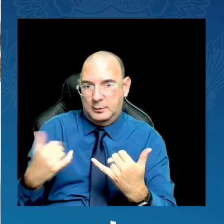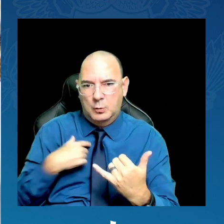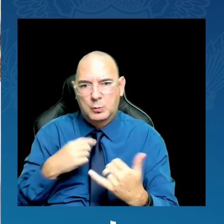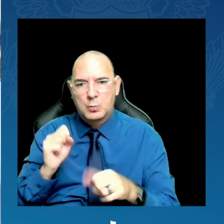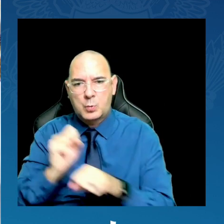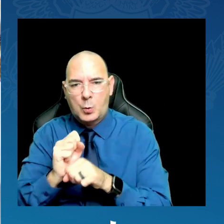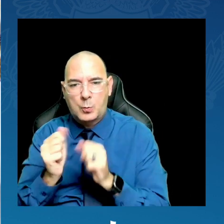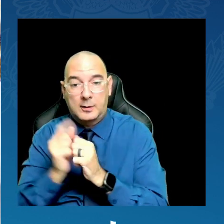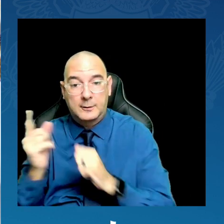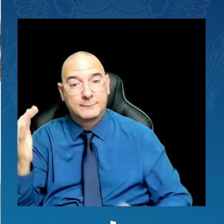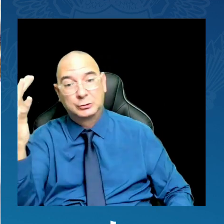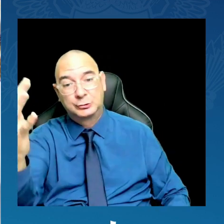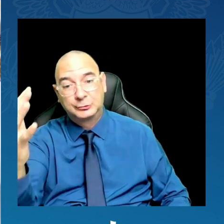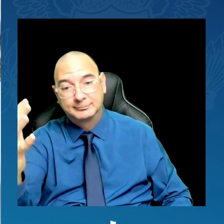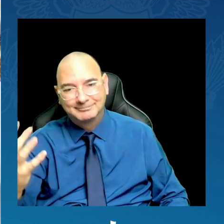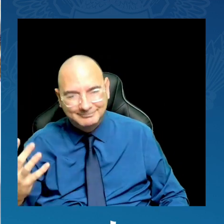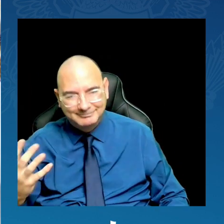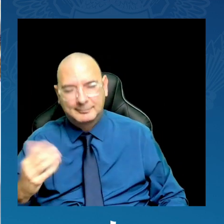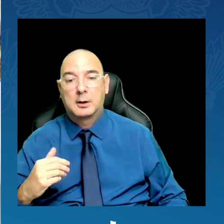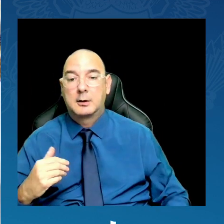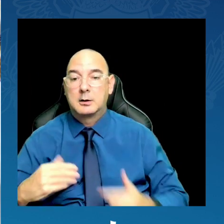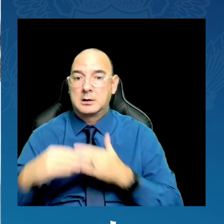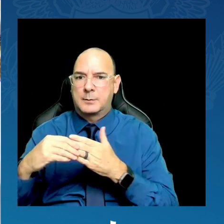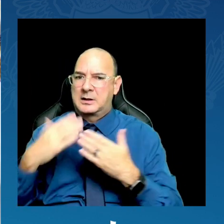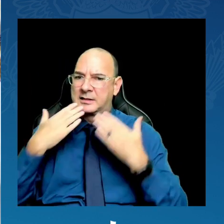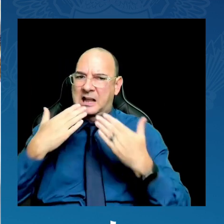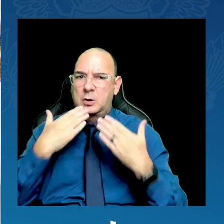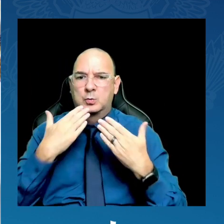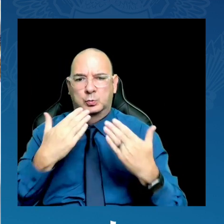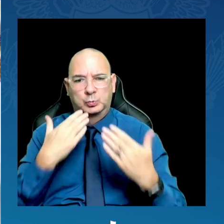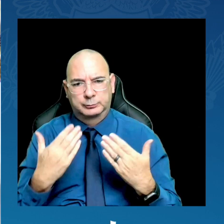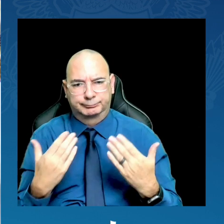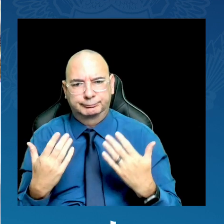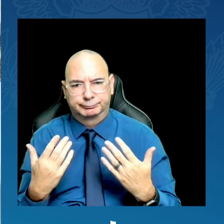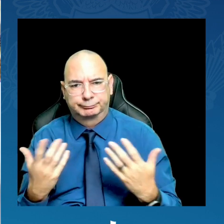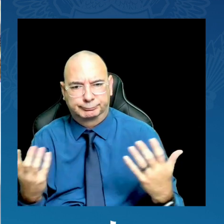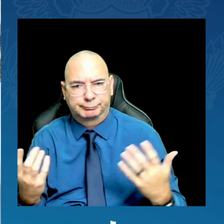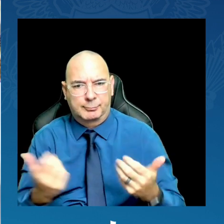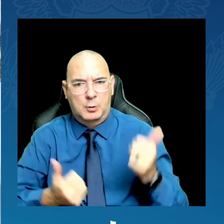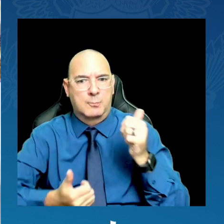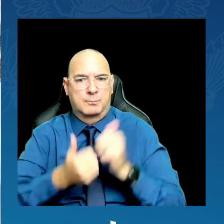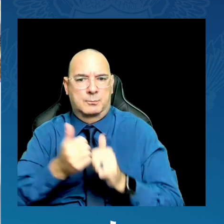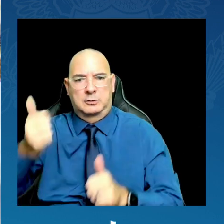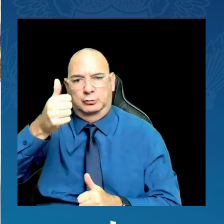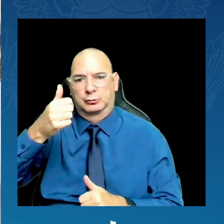I also want to thank Admiral Jim Ellis as the outgoing chair for his service